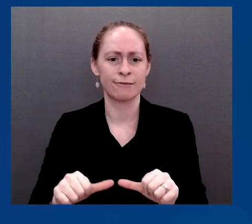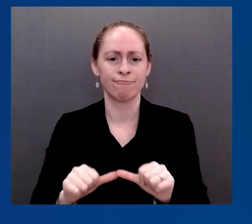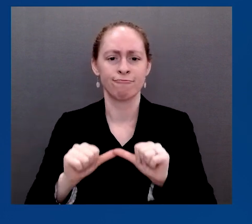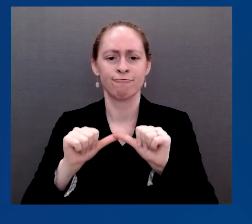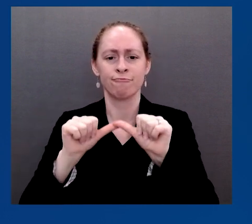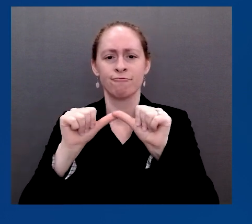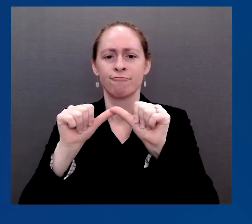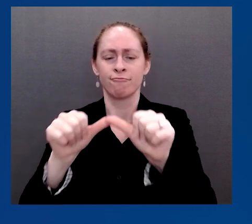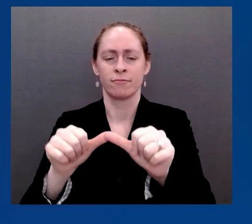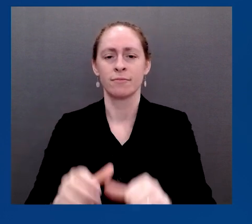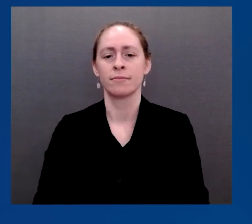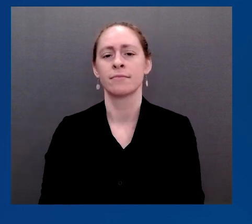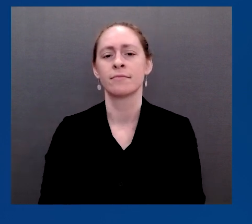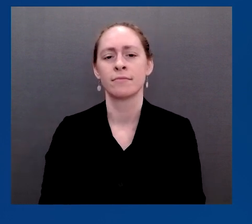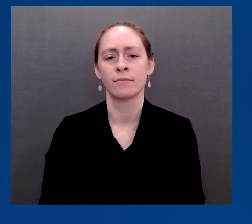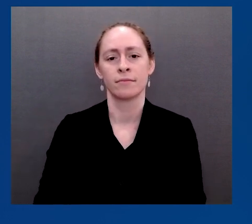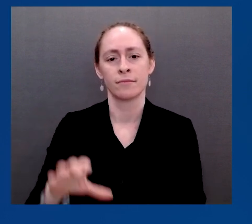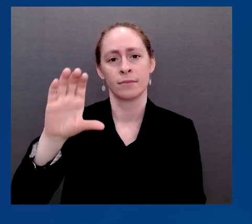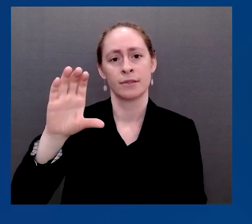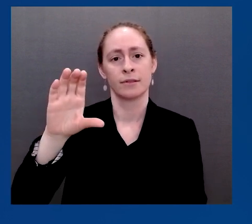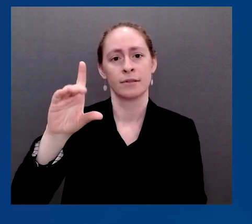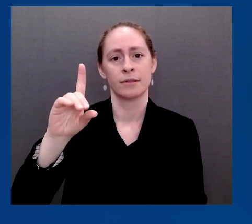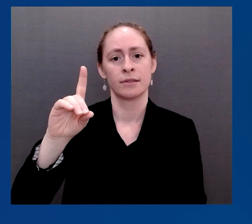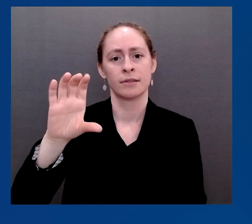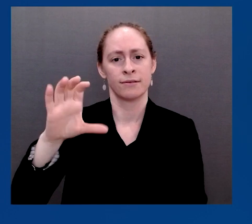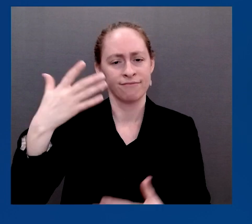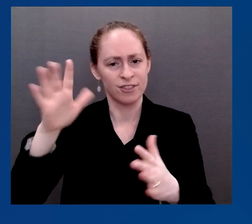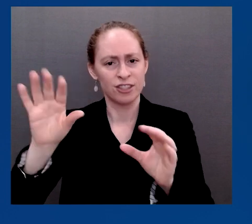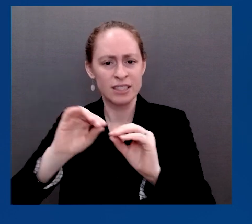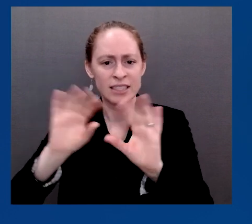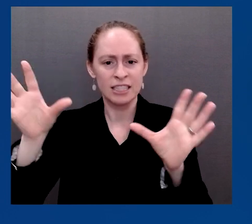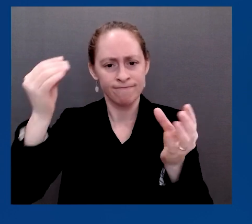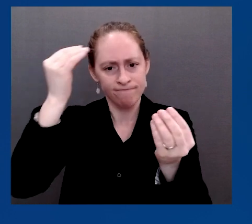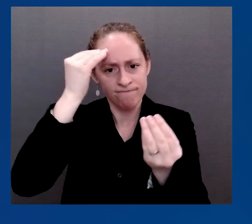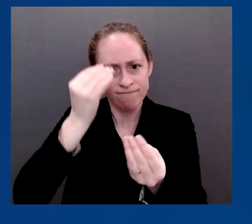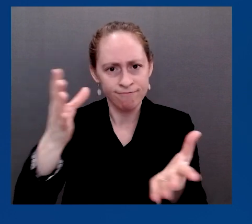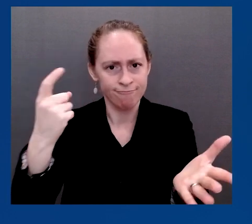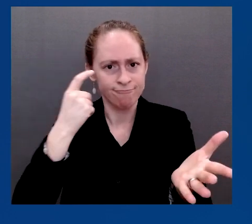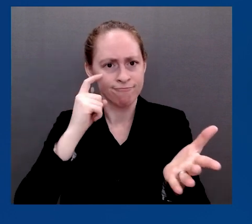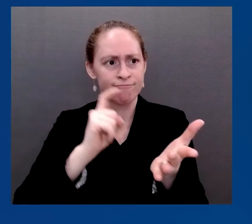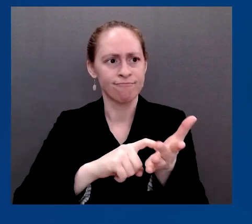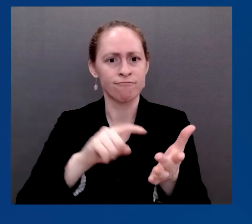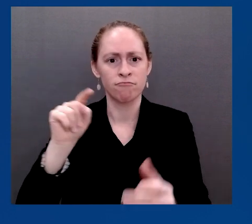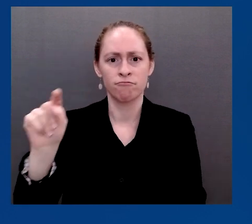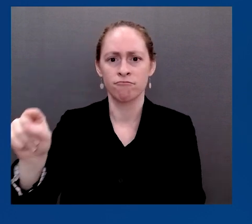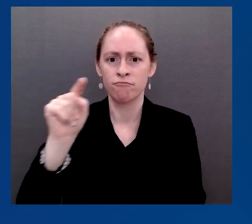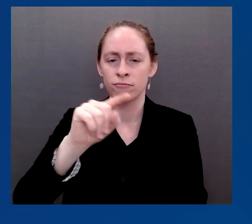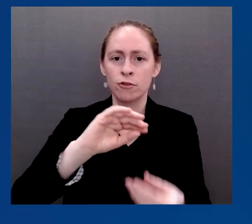and death for people who've received a booster dose, we can see that on the next slide.